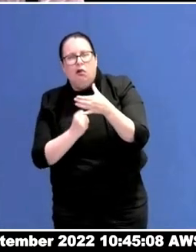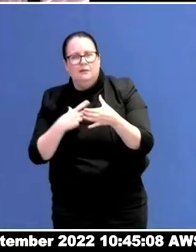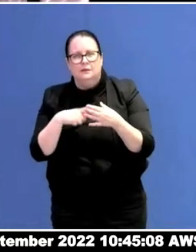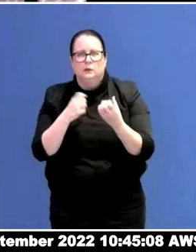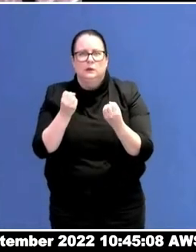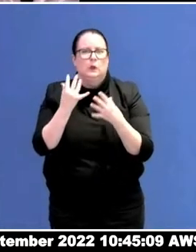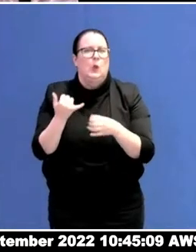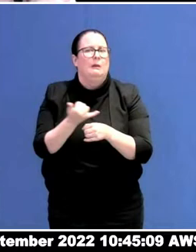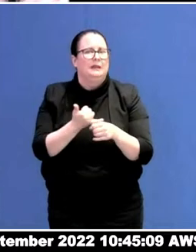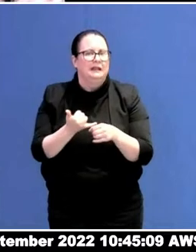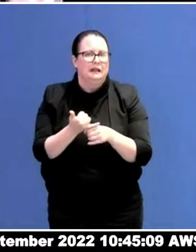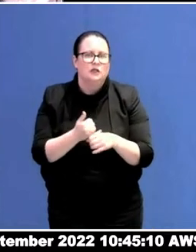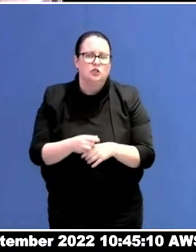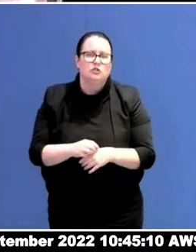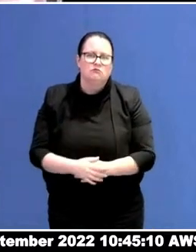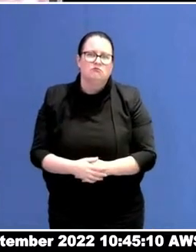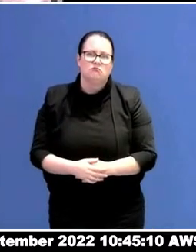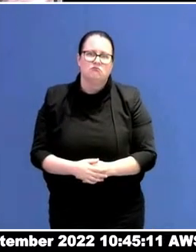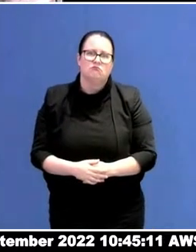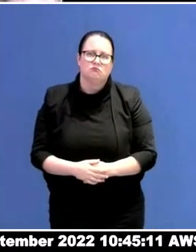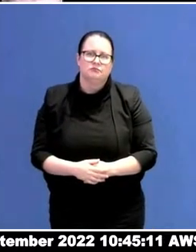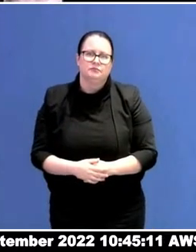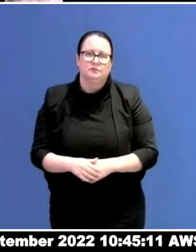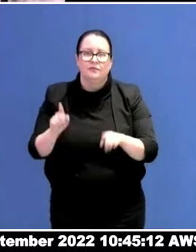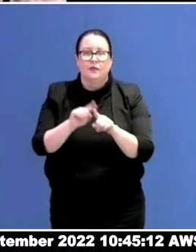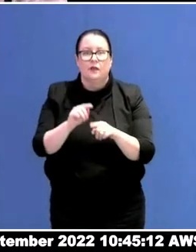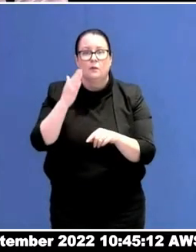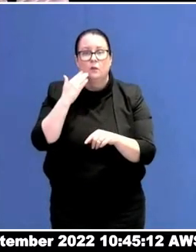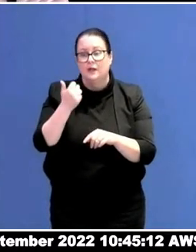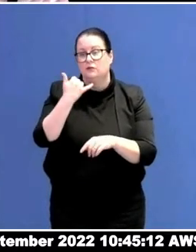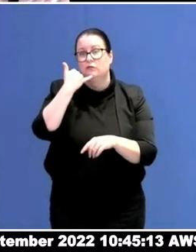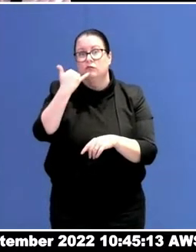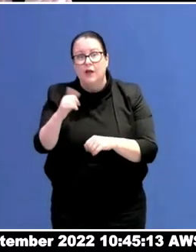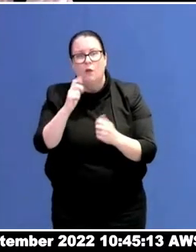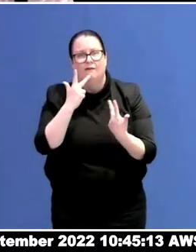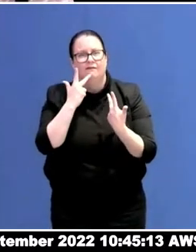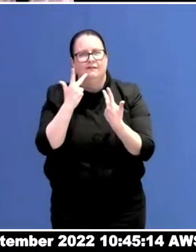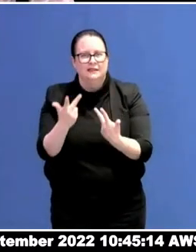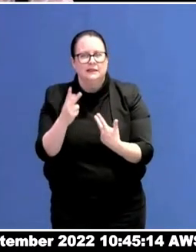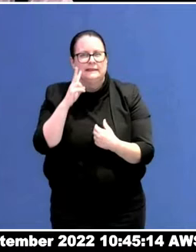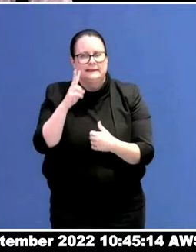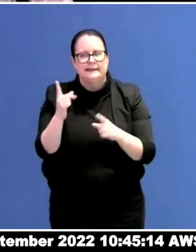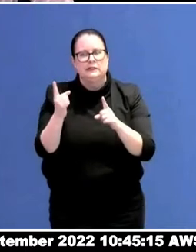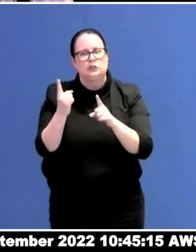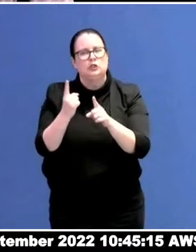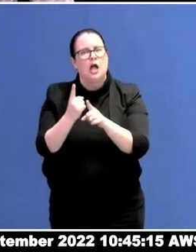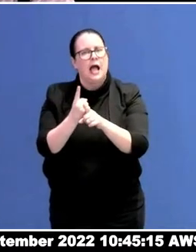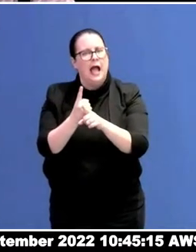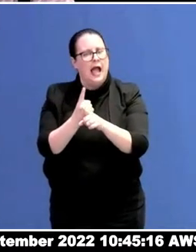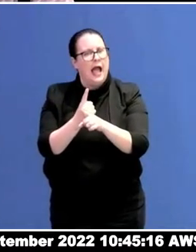whether it be via phone or when we visited him. I think there were two days a week that we visited him, and each time we could see that